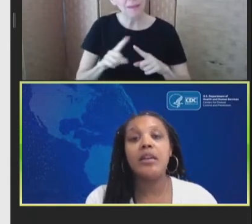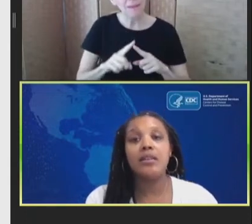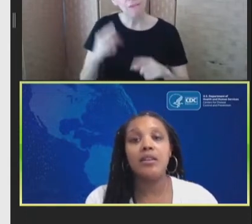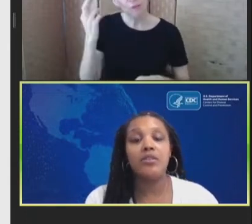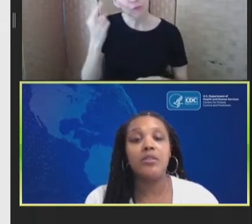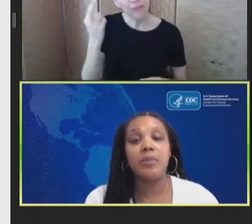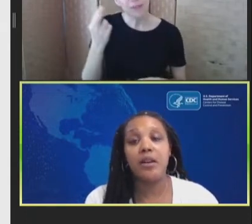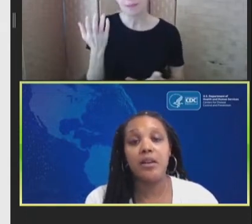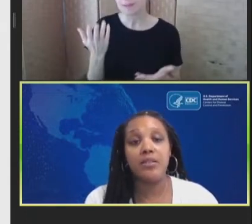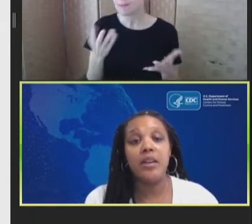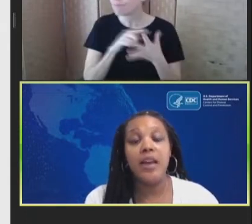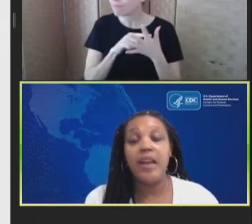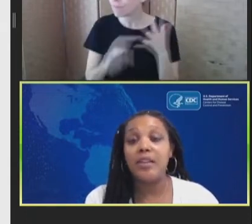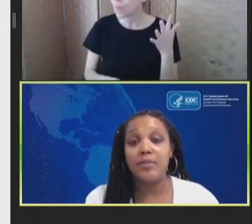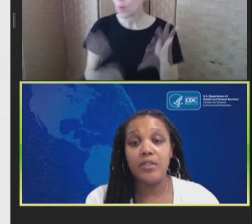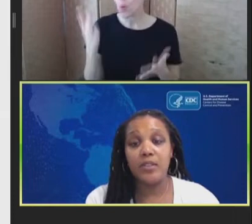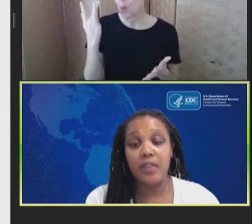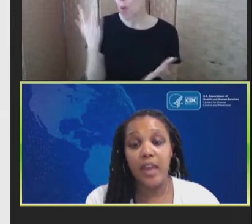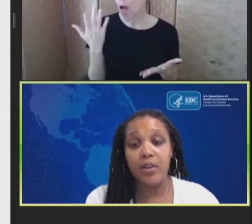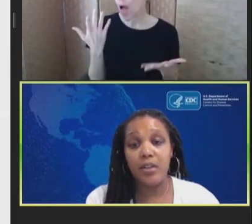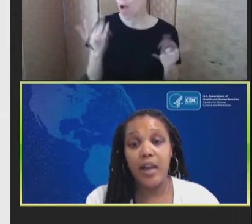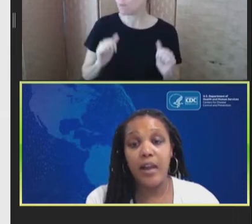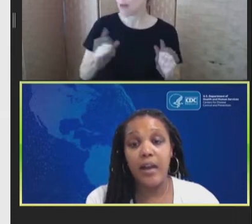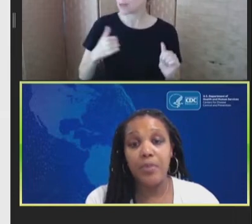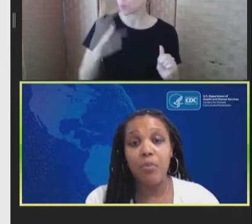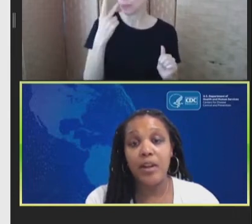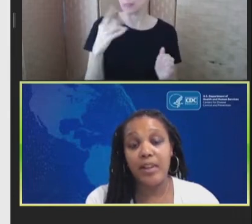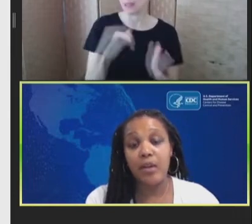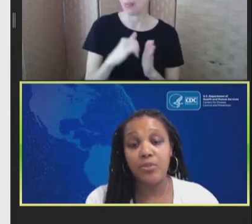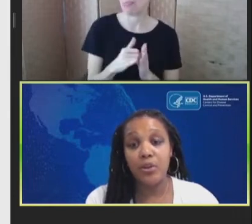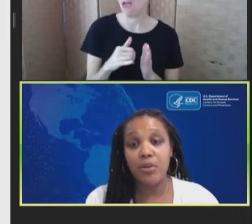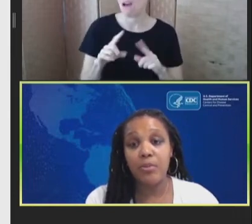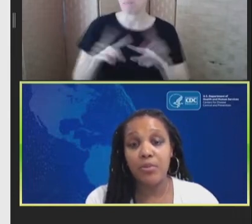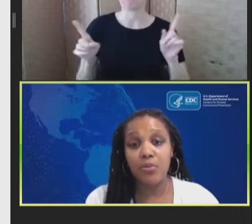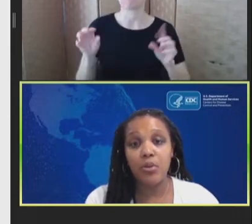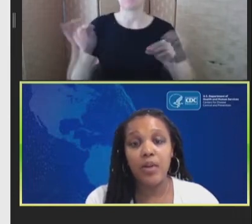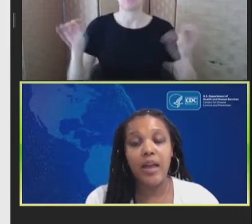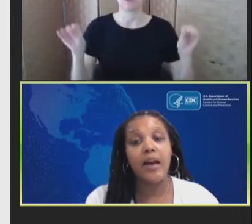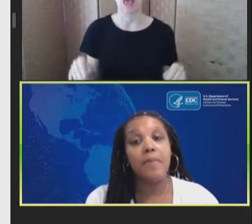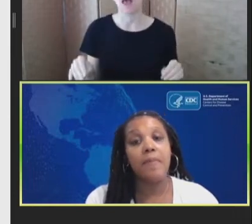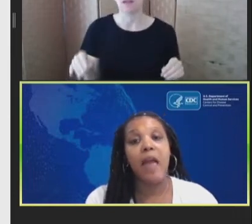seeing these disparities and differences in the county breakdown between urban and rural and